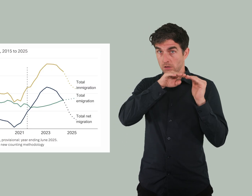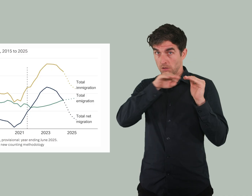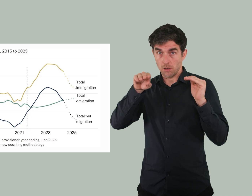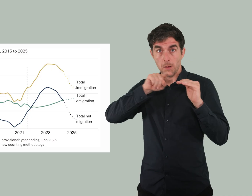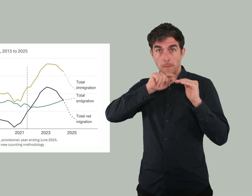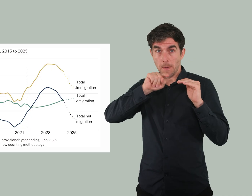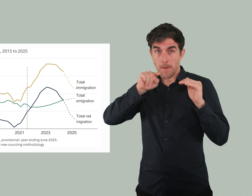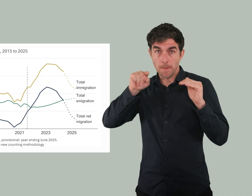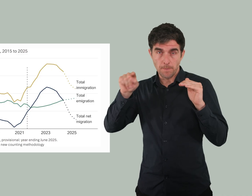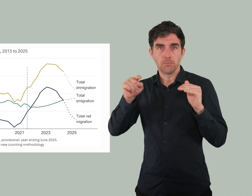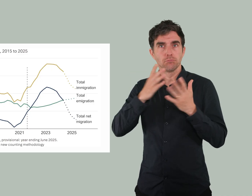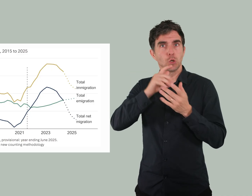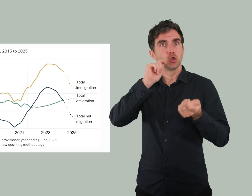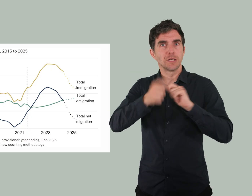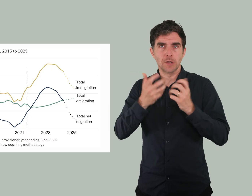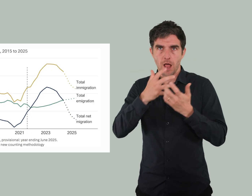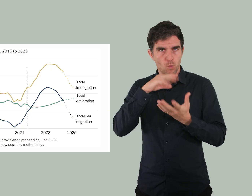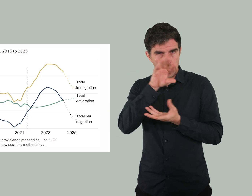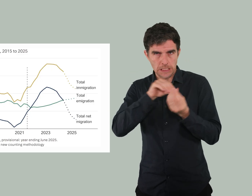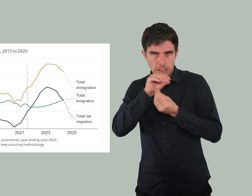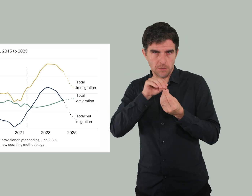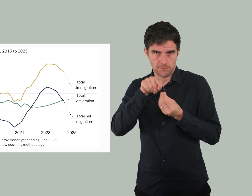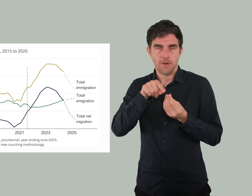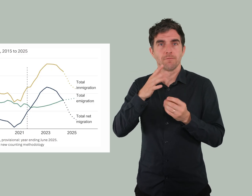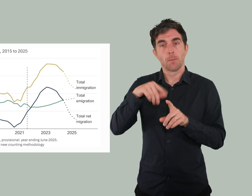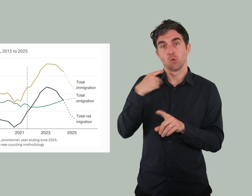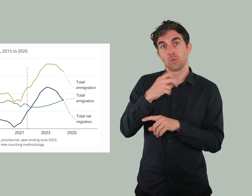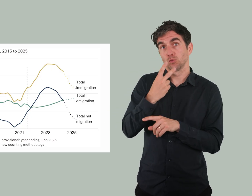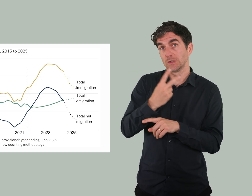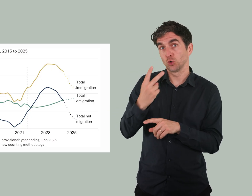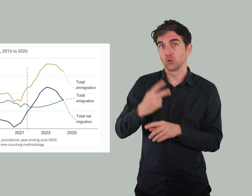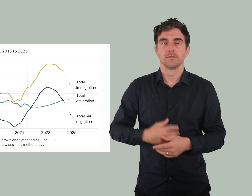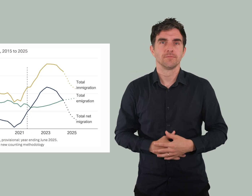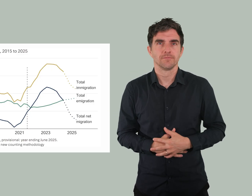A vertical dashed line marks a change in measurement methods in 2022.